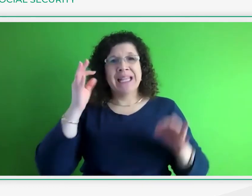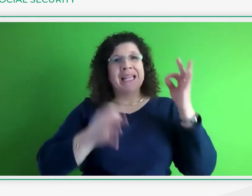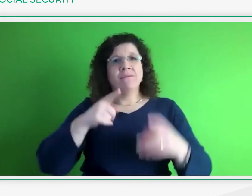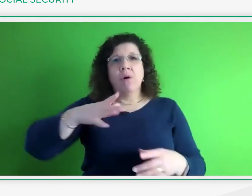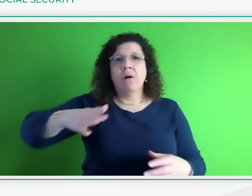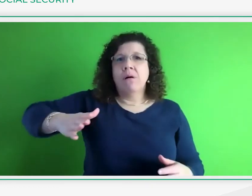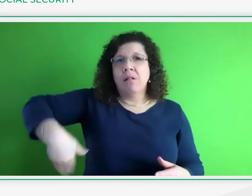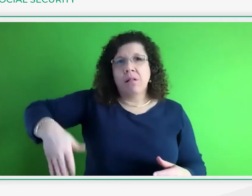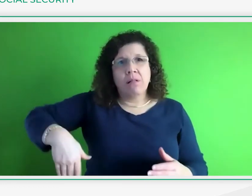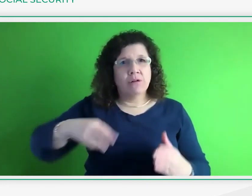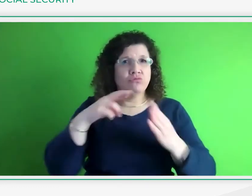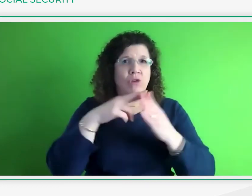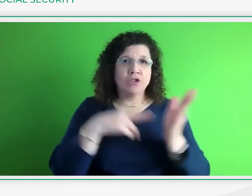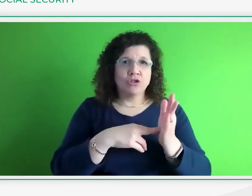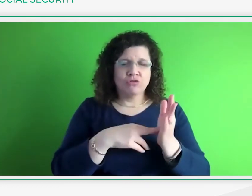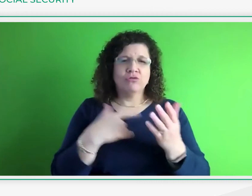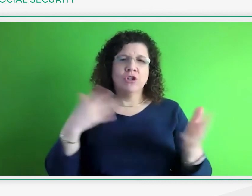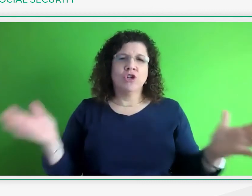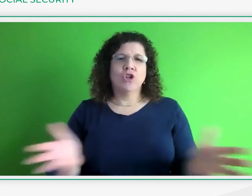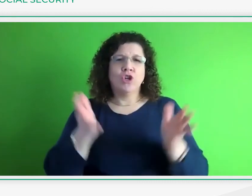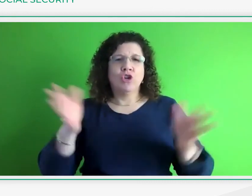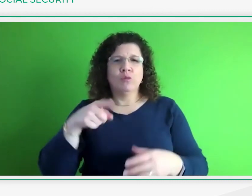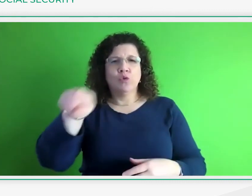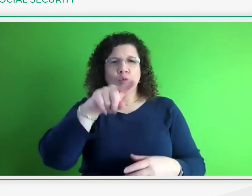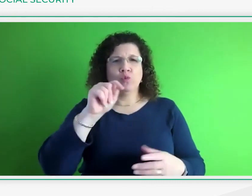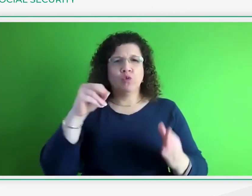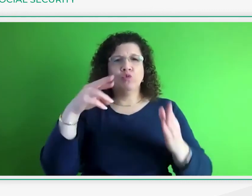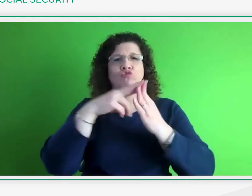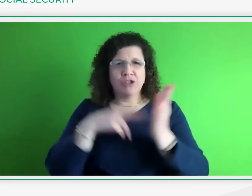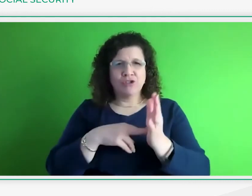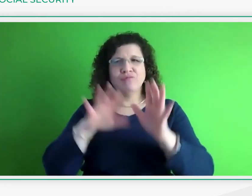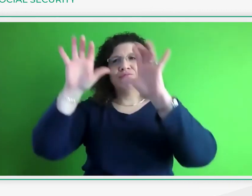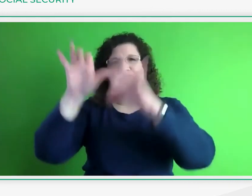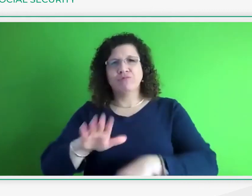You can actually click there. If you haven't registered, then I encourage you to register.